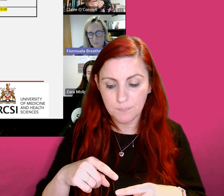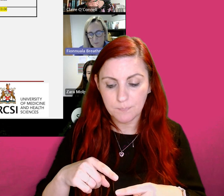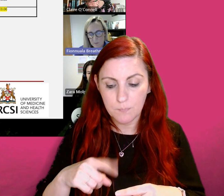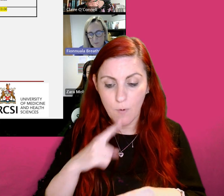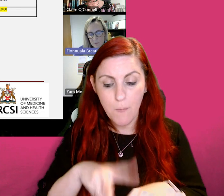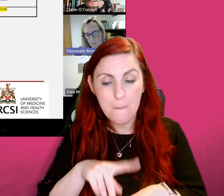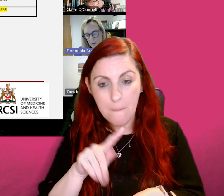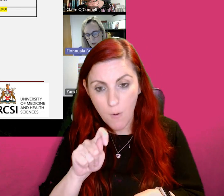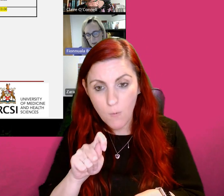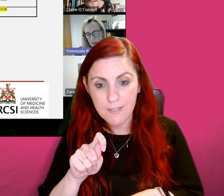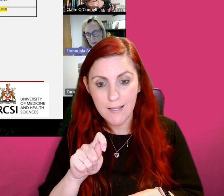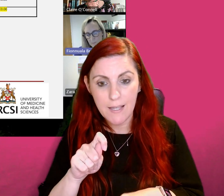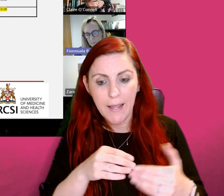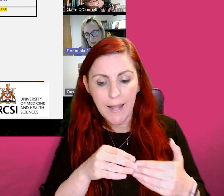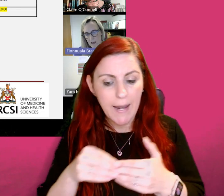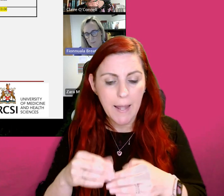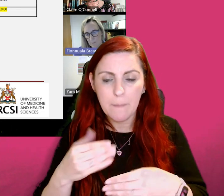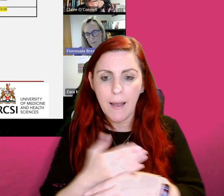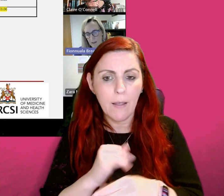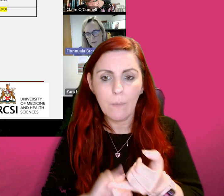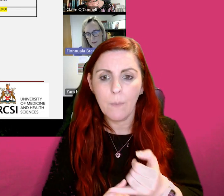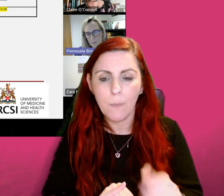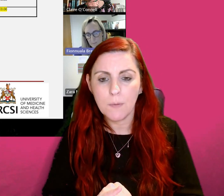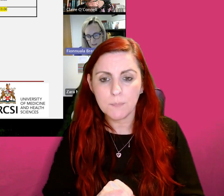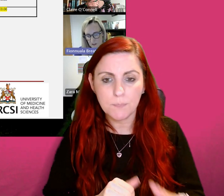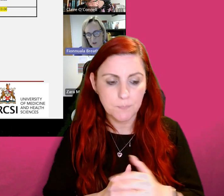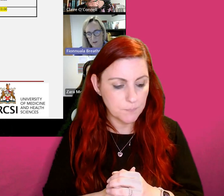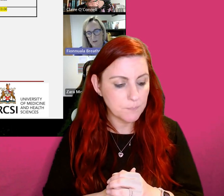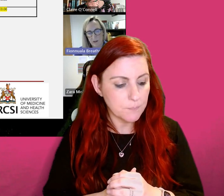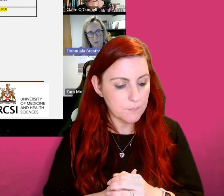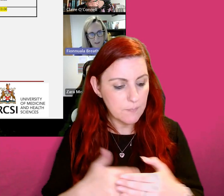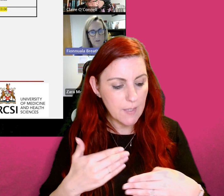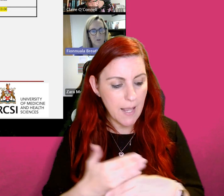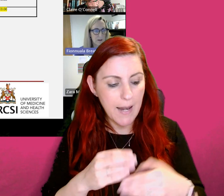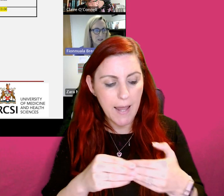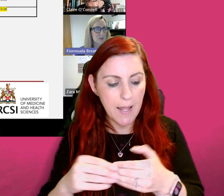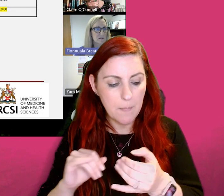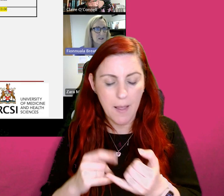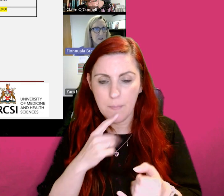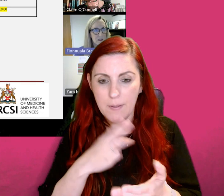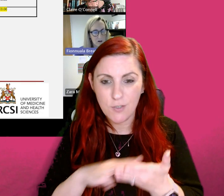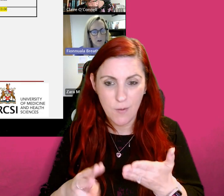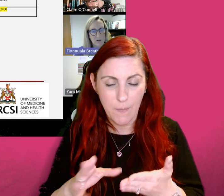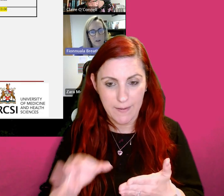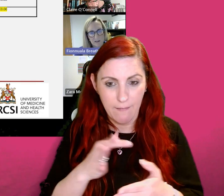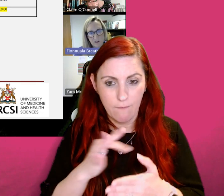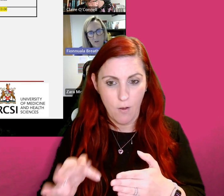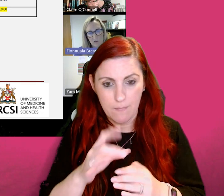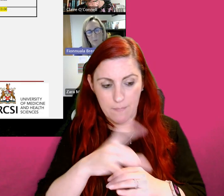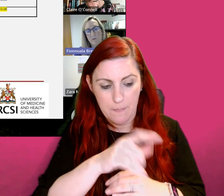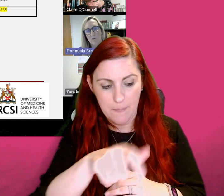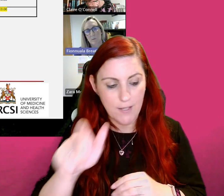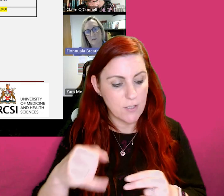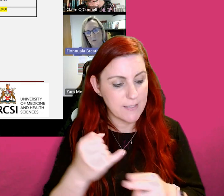has been driven by um the messaging that we get from patients in our Steering group group forums